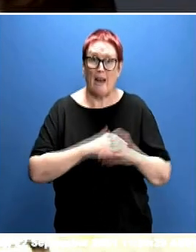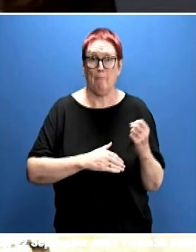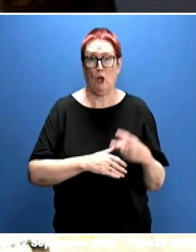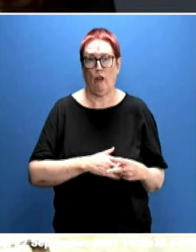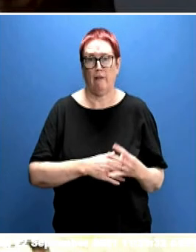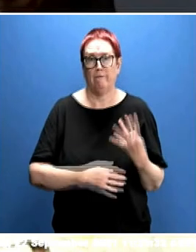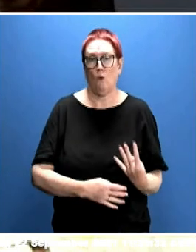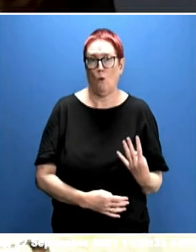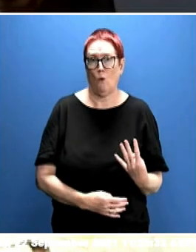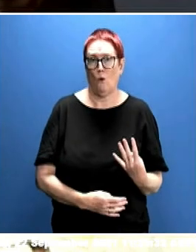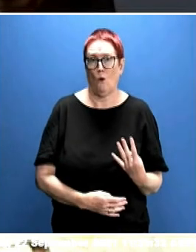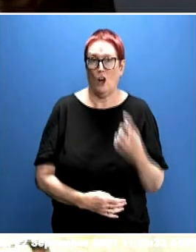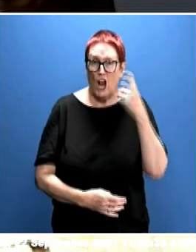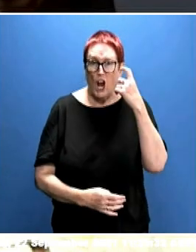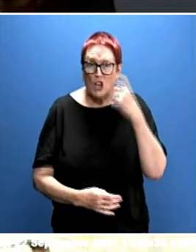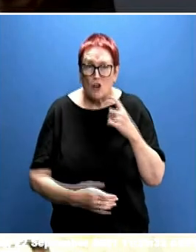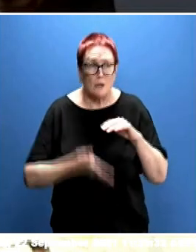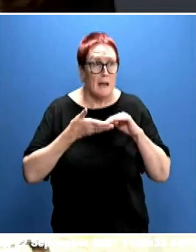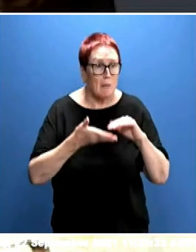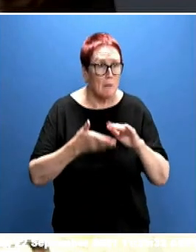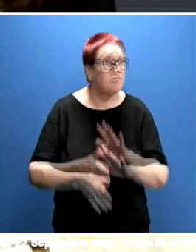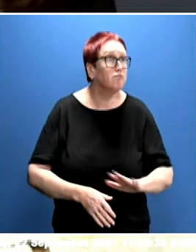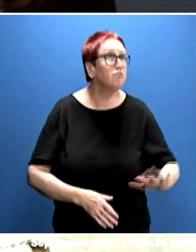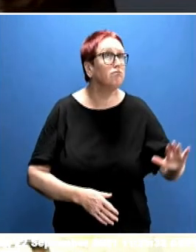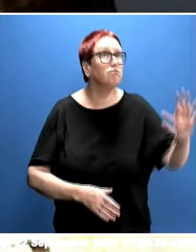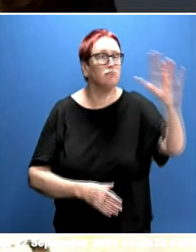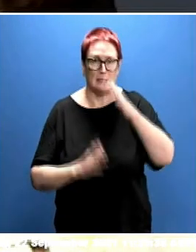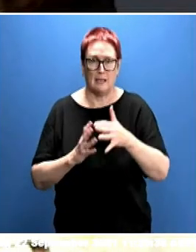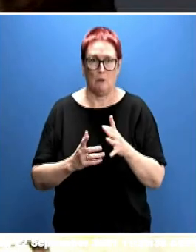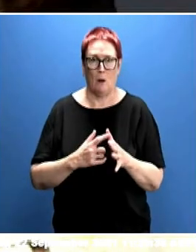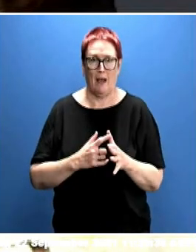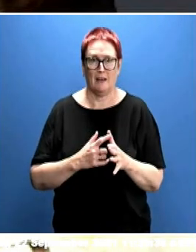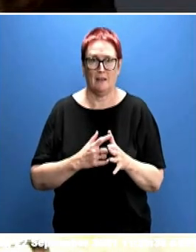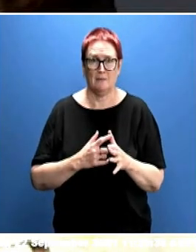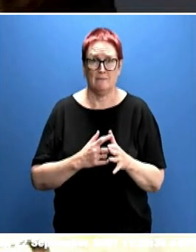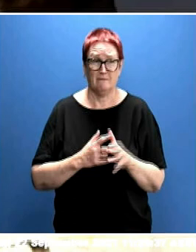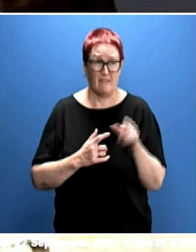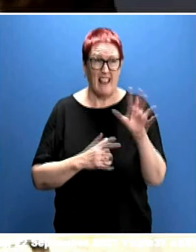head office, who are trying to service all of WA, a geographical area